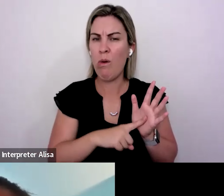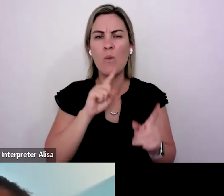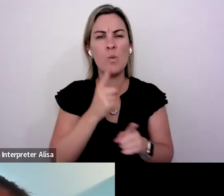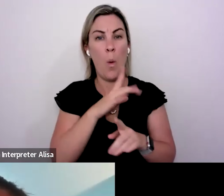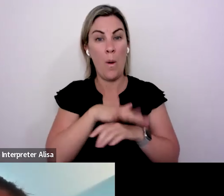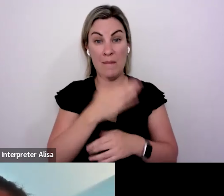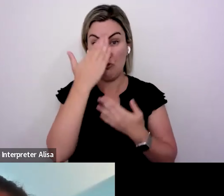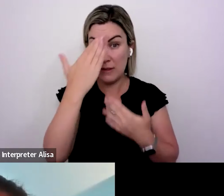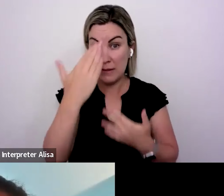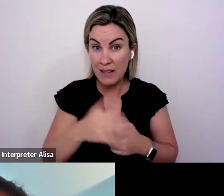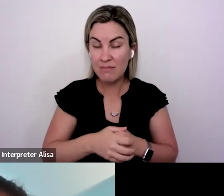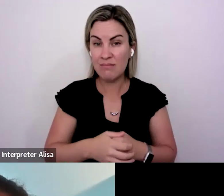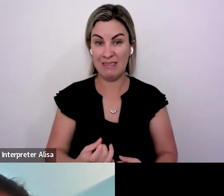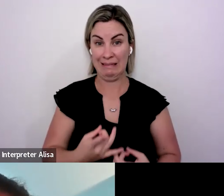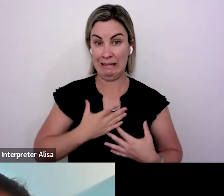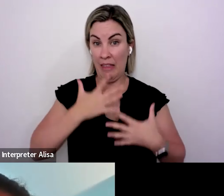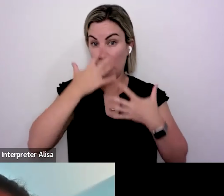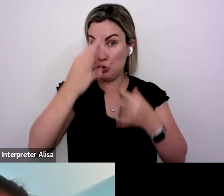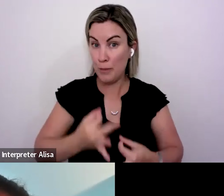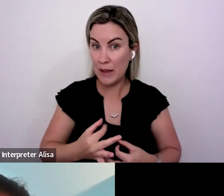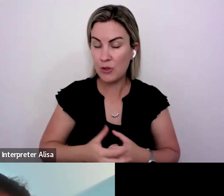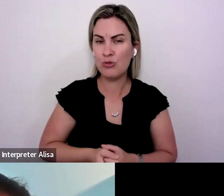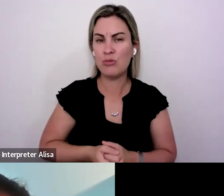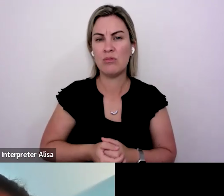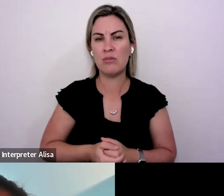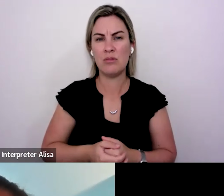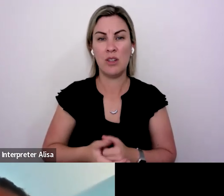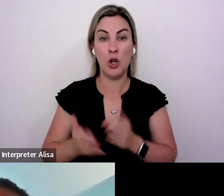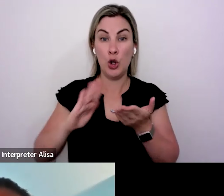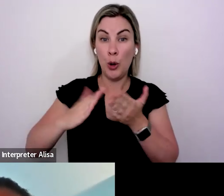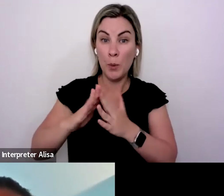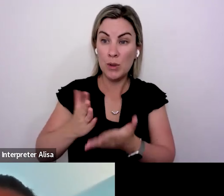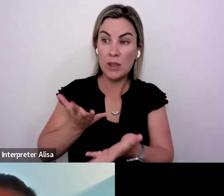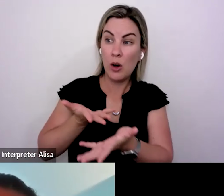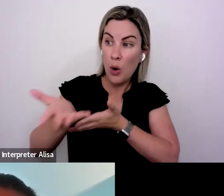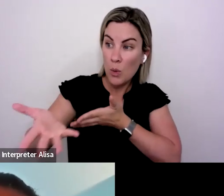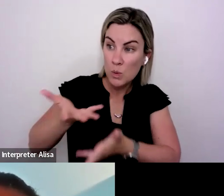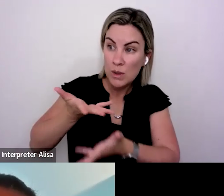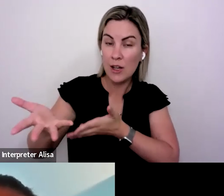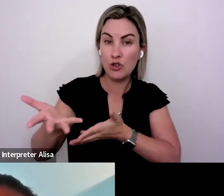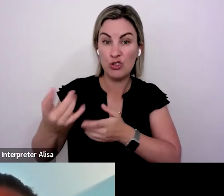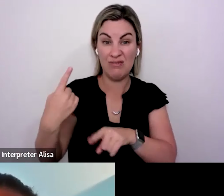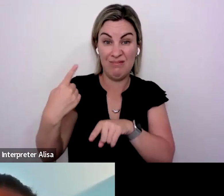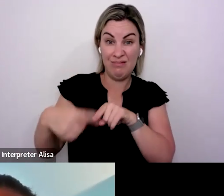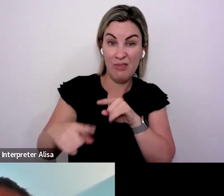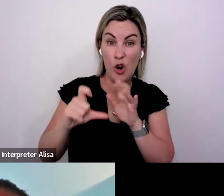communication, consultation and consent, interpretation, cultural integrity,